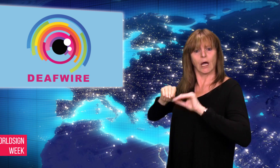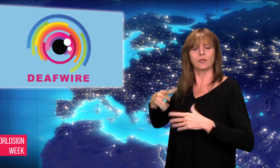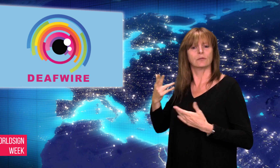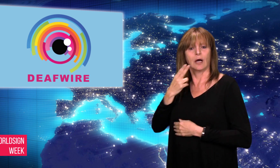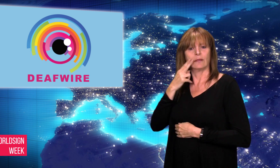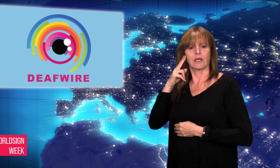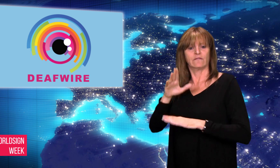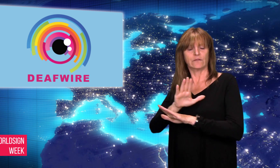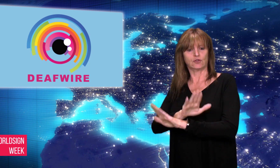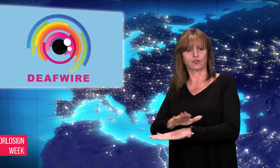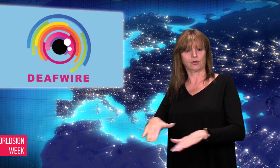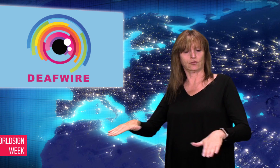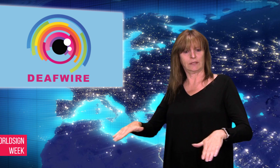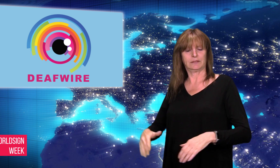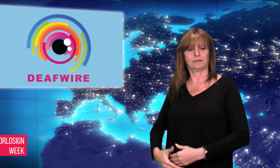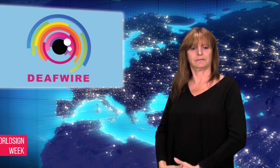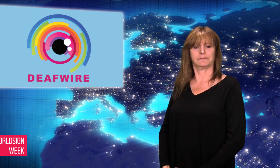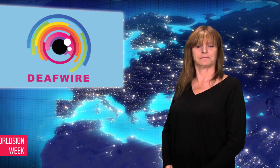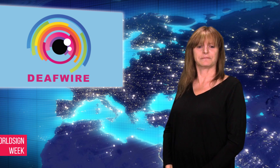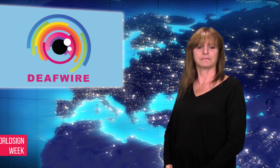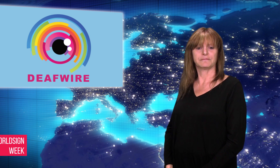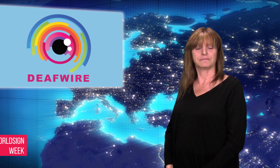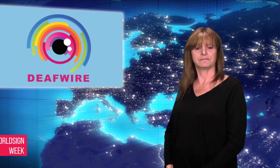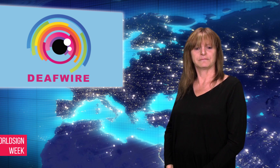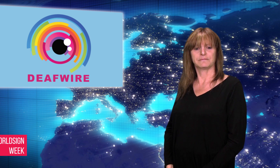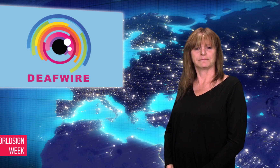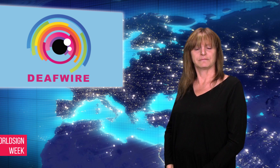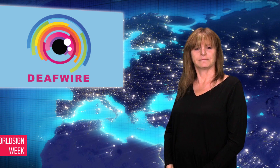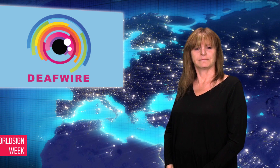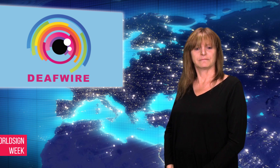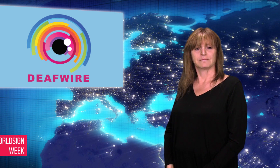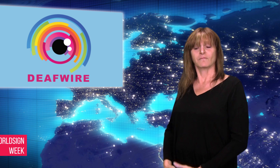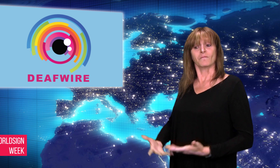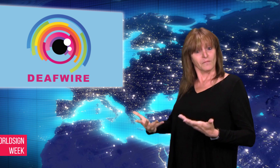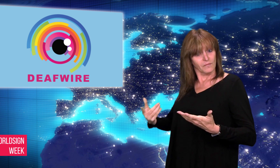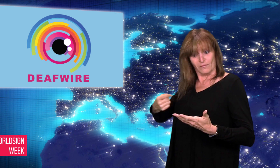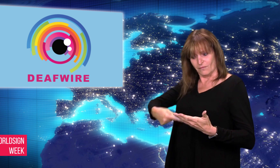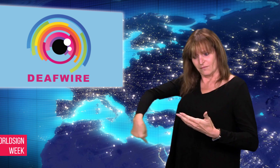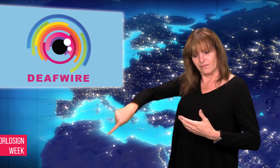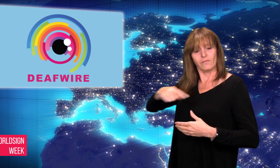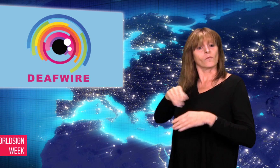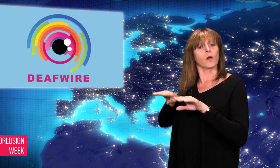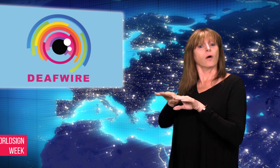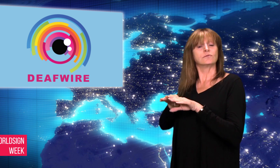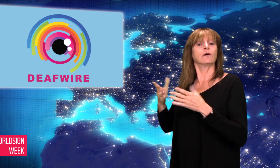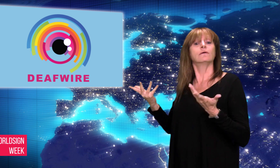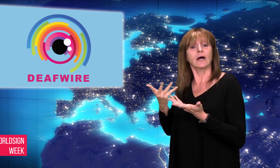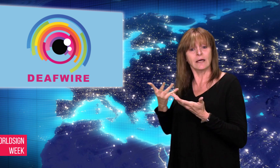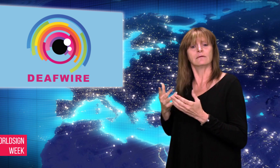with GNAD and the Danish Association